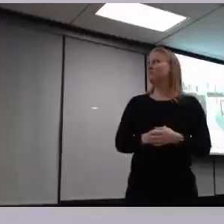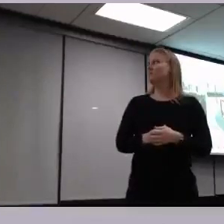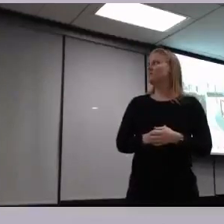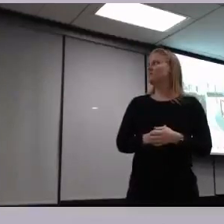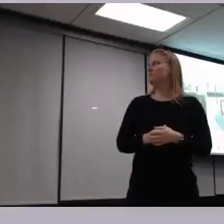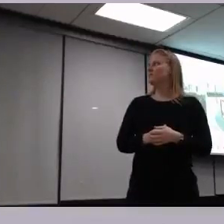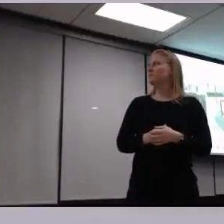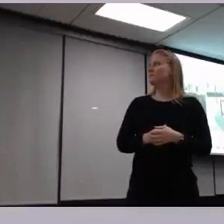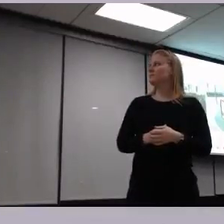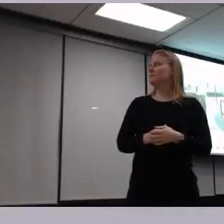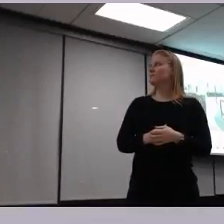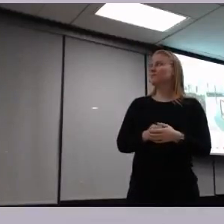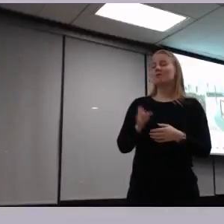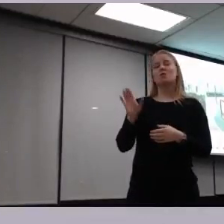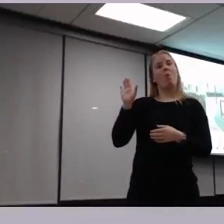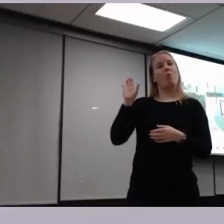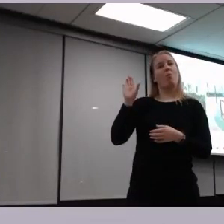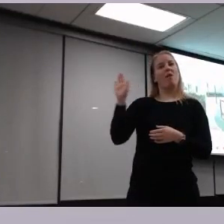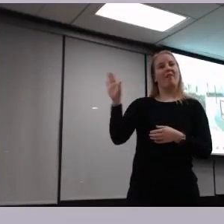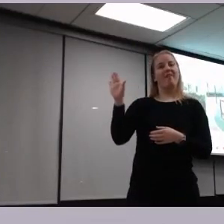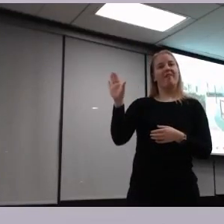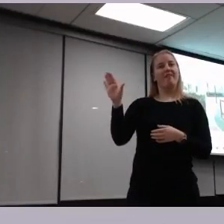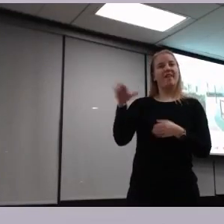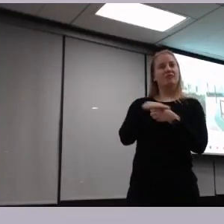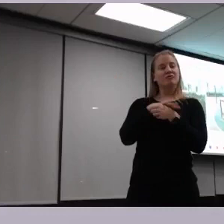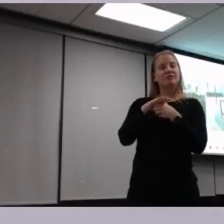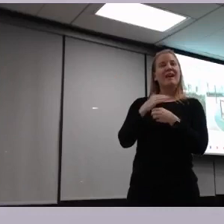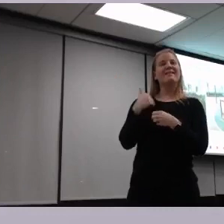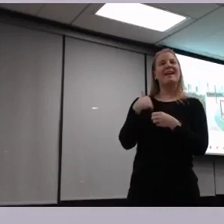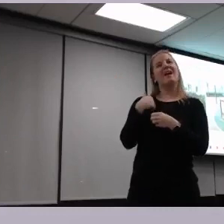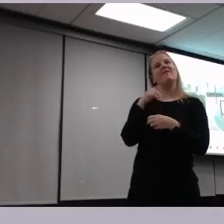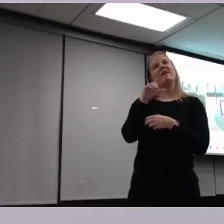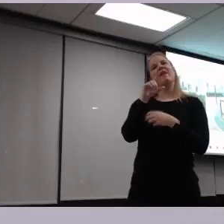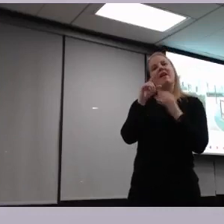What they have for their site is a linear park composed of three zones,